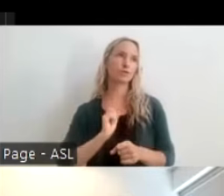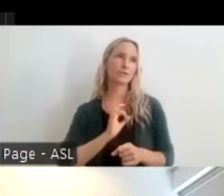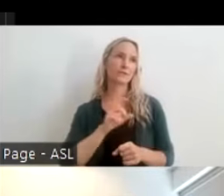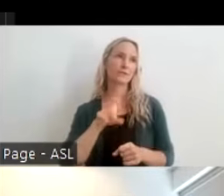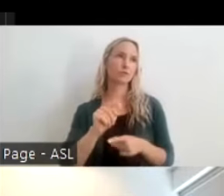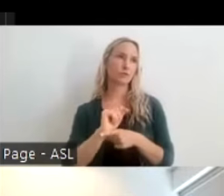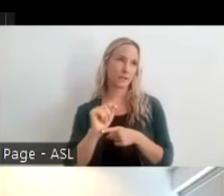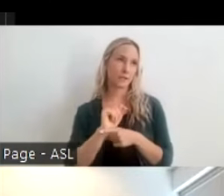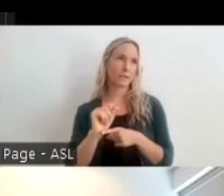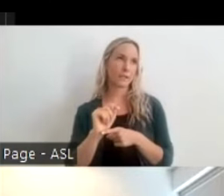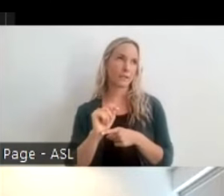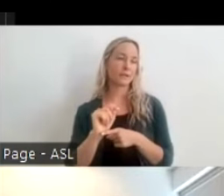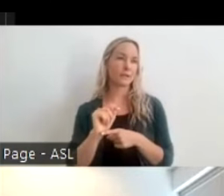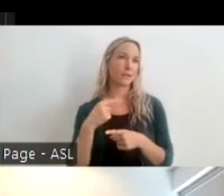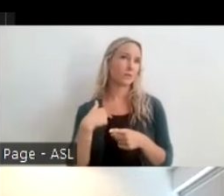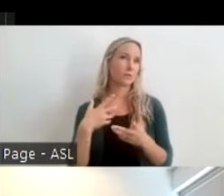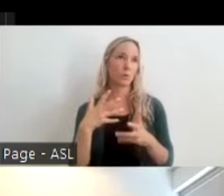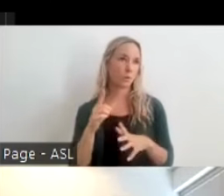Example, again, I'll pick on the healthcare providers, We'